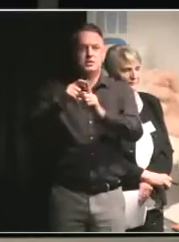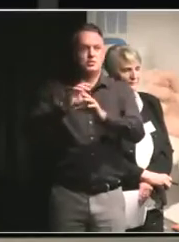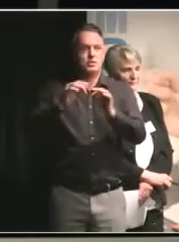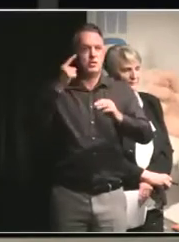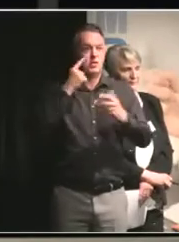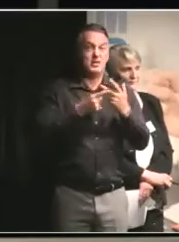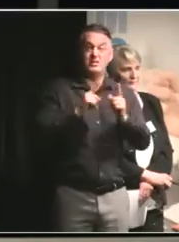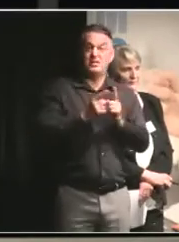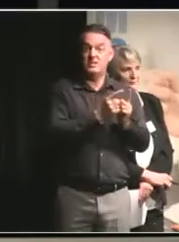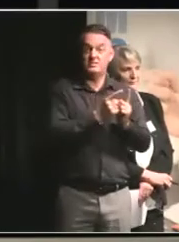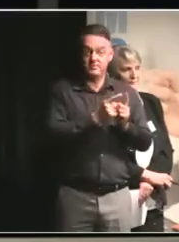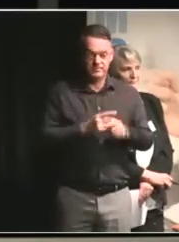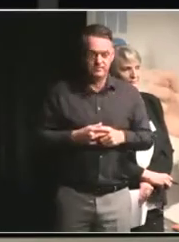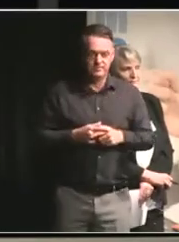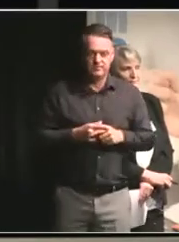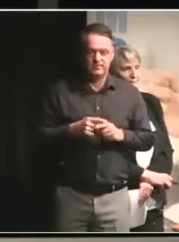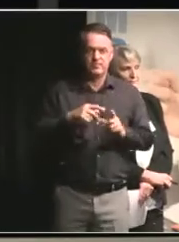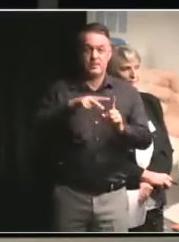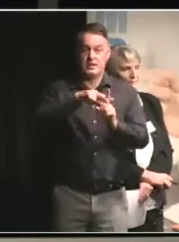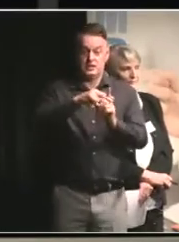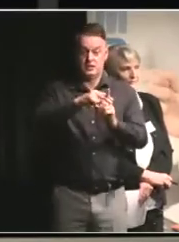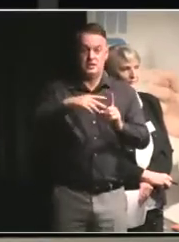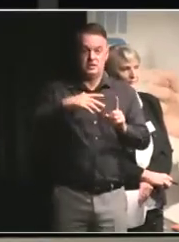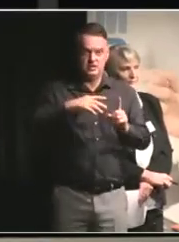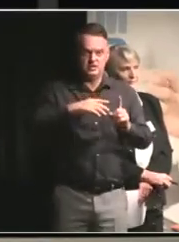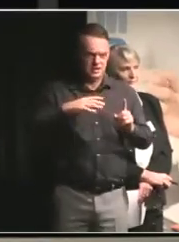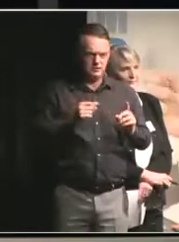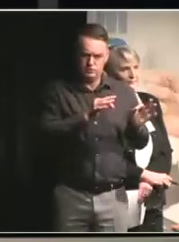An engineer who inherits that and has to design the process, they're going to roll their eyes and